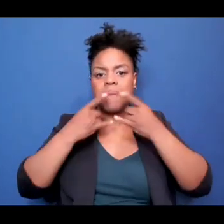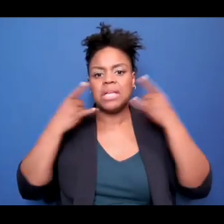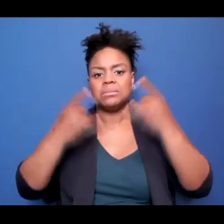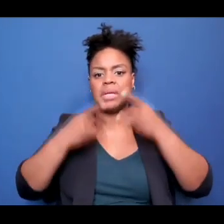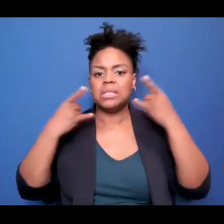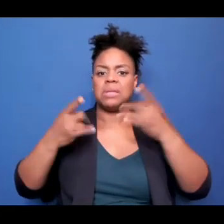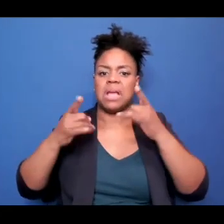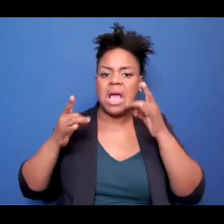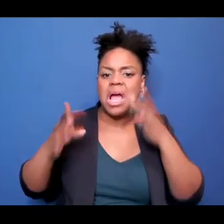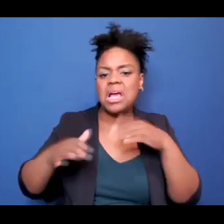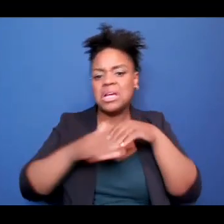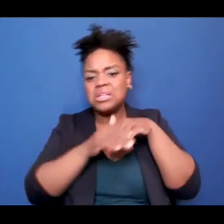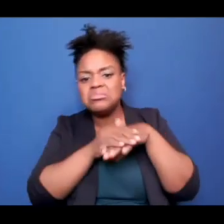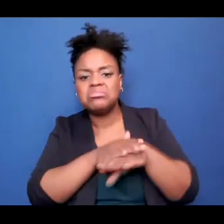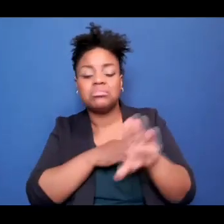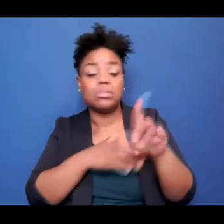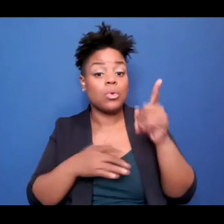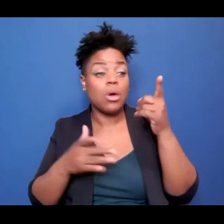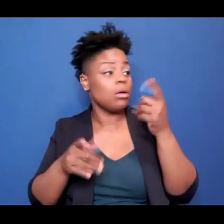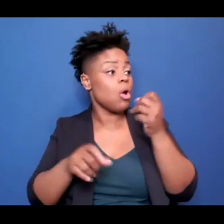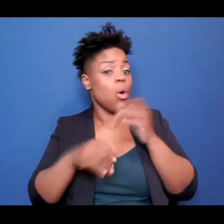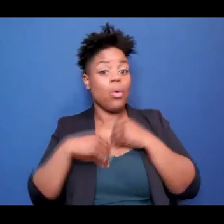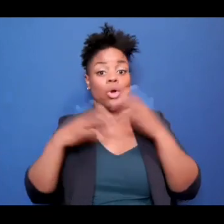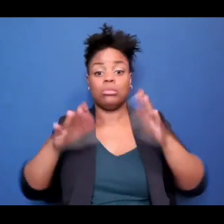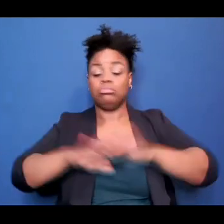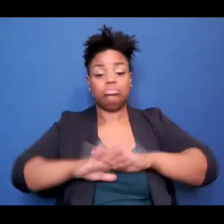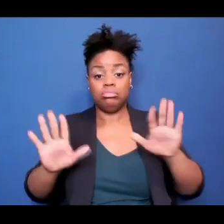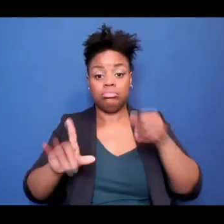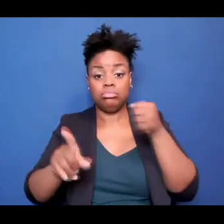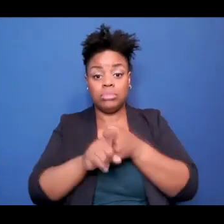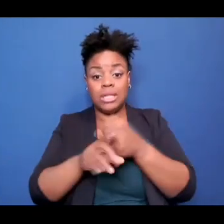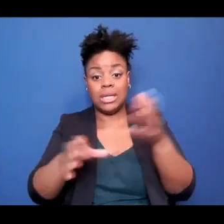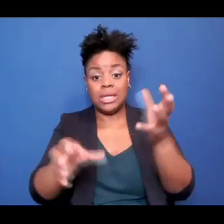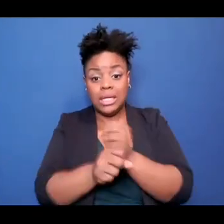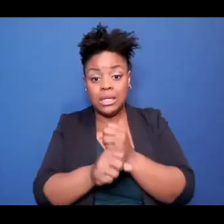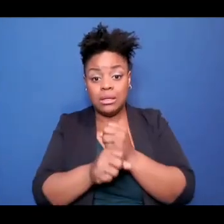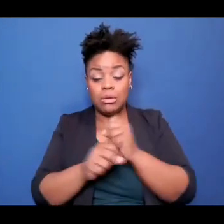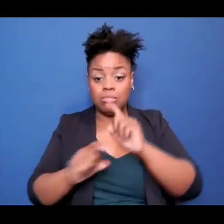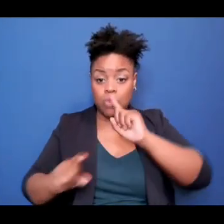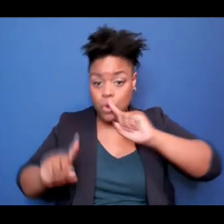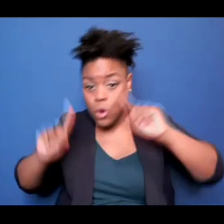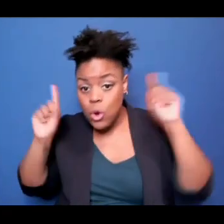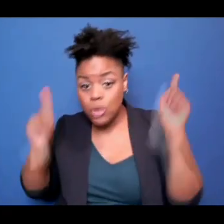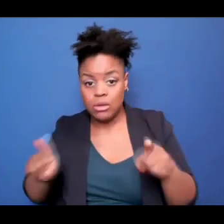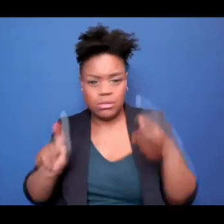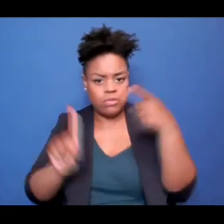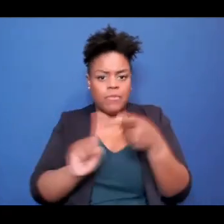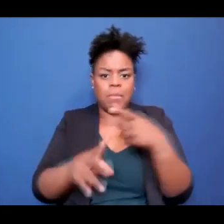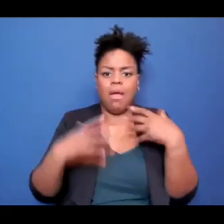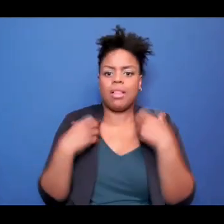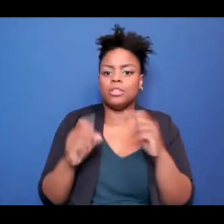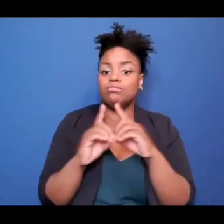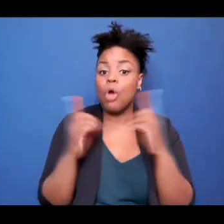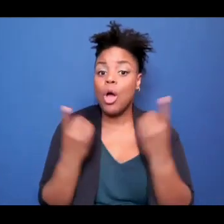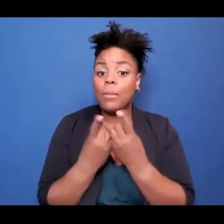SEEK BEING THE COMPANY OF OTHERS WHO DISDAIN MASKS. ONE PARTICULAR OWNER RECEIVED A CEASE-AND-DESIST OWNER FROM THE